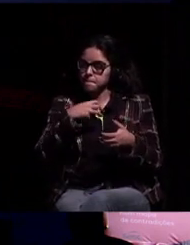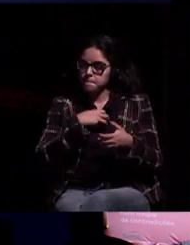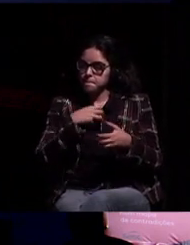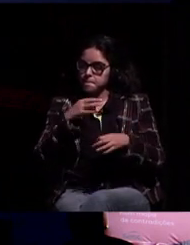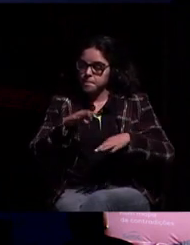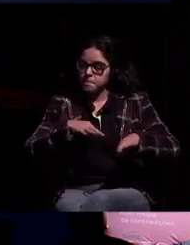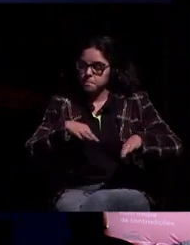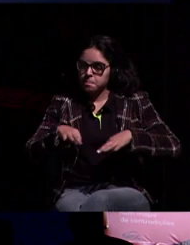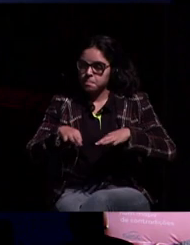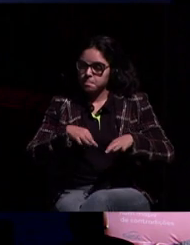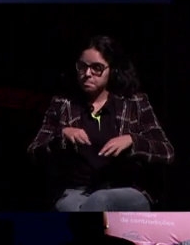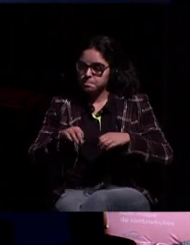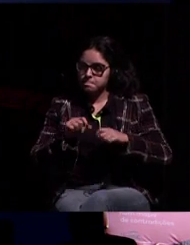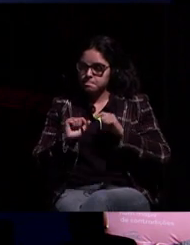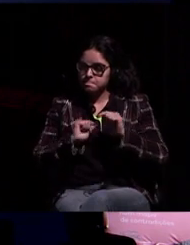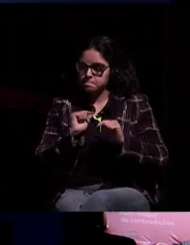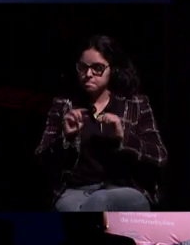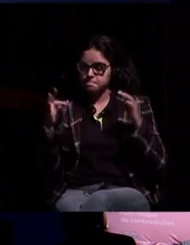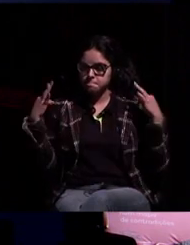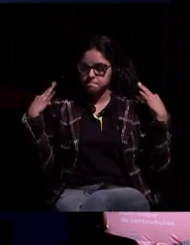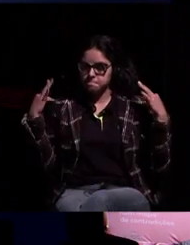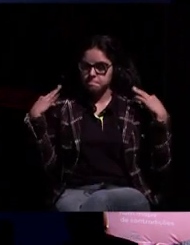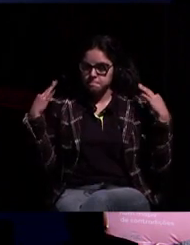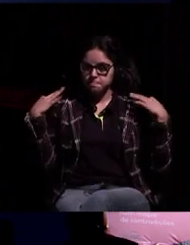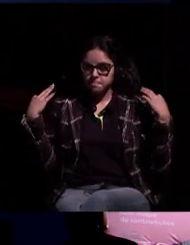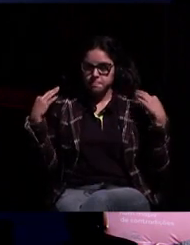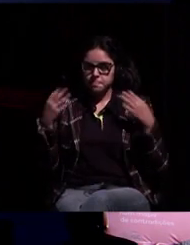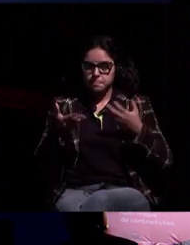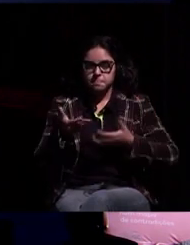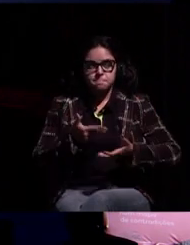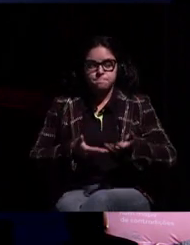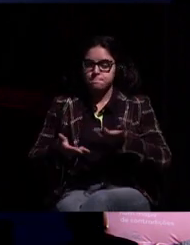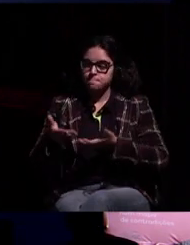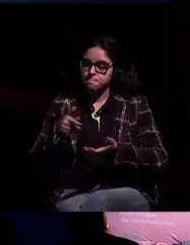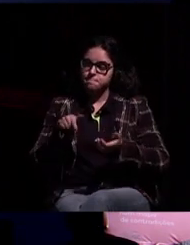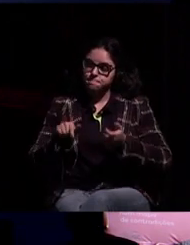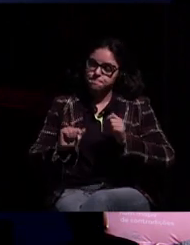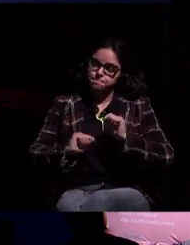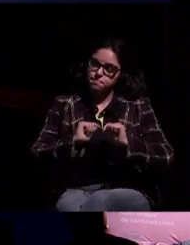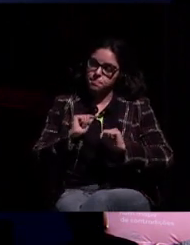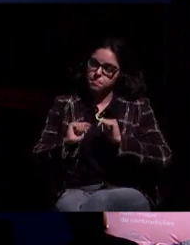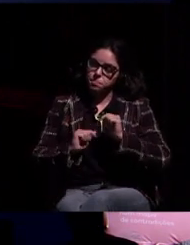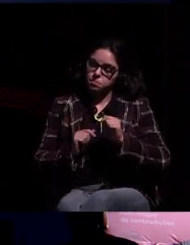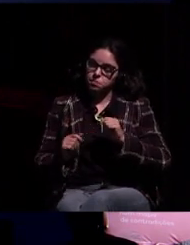The way tourist services are organized, and their nature, which makes